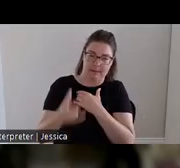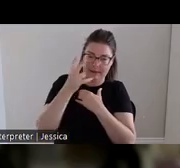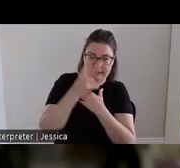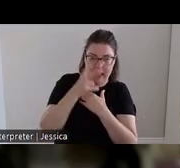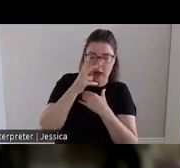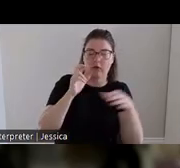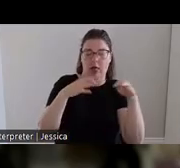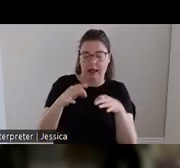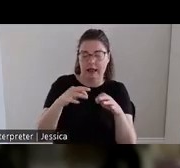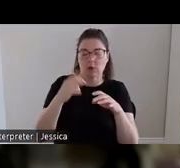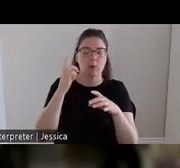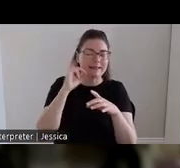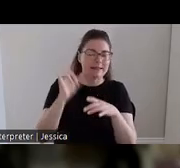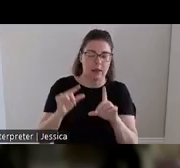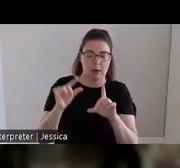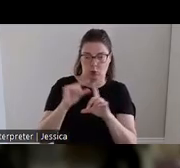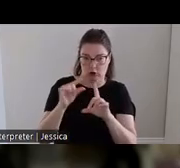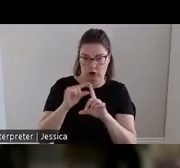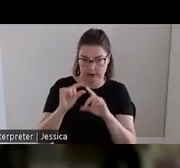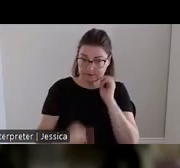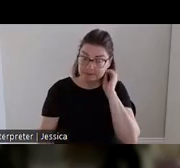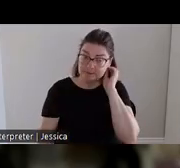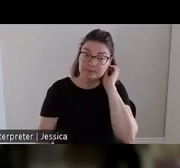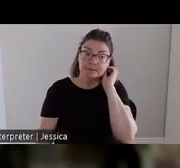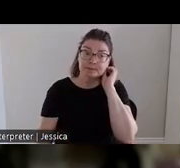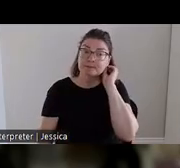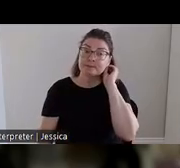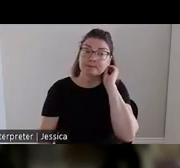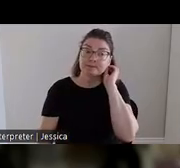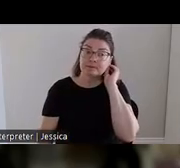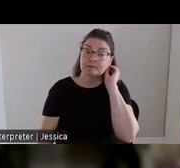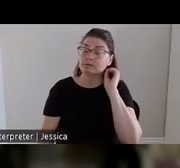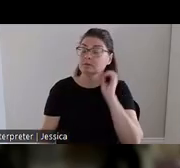So, the metadata itself can be found in a couple of different places